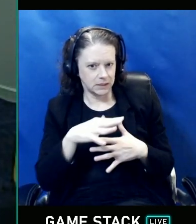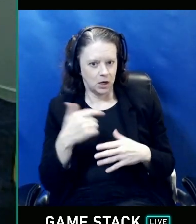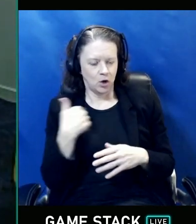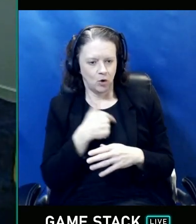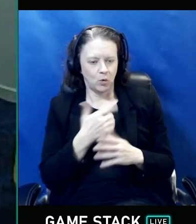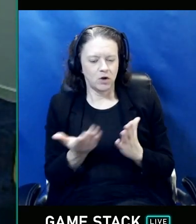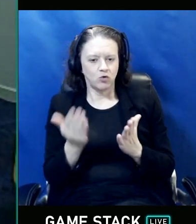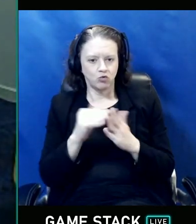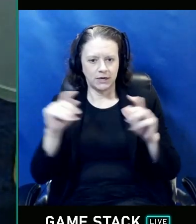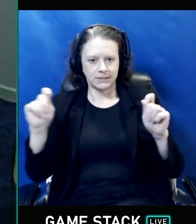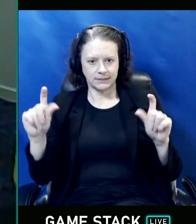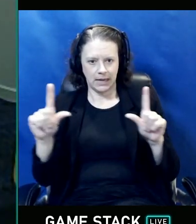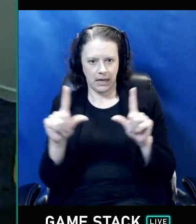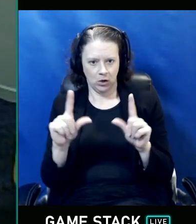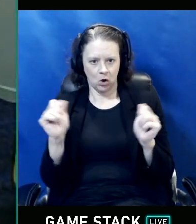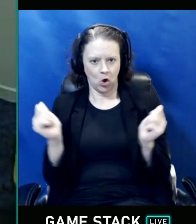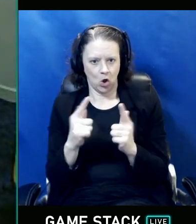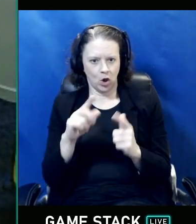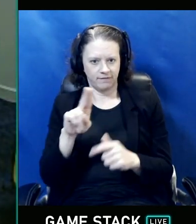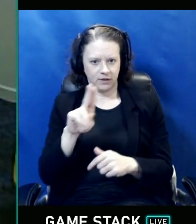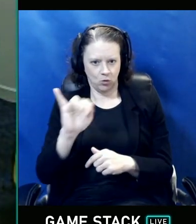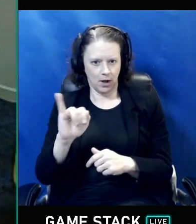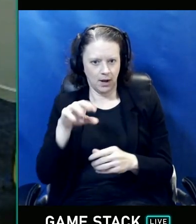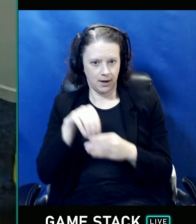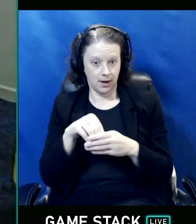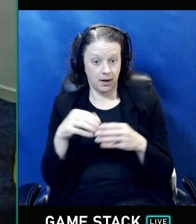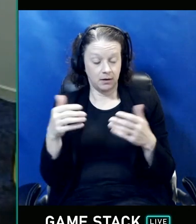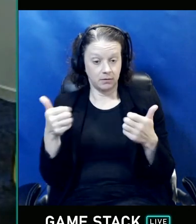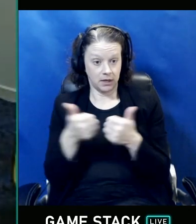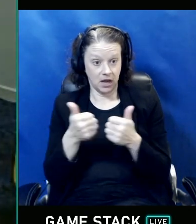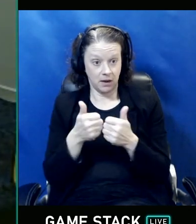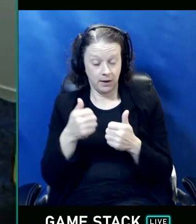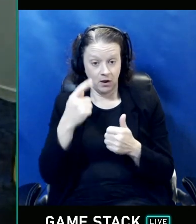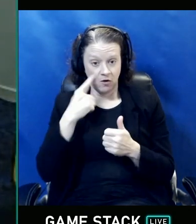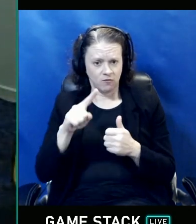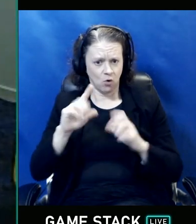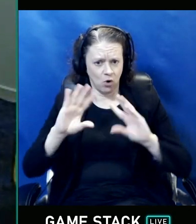of the UI in the game. Both for readability on the smaller screens,